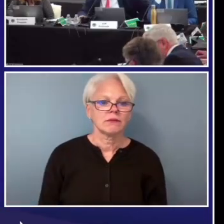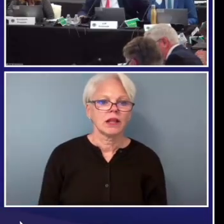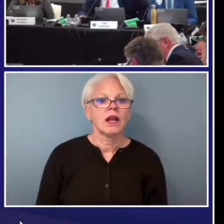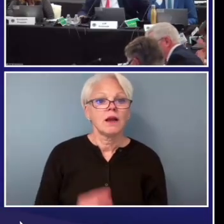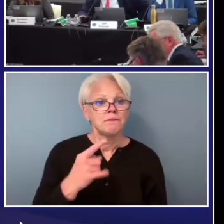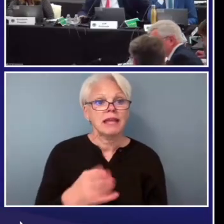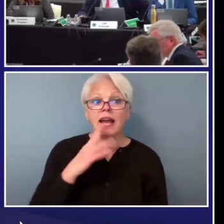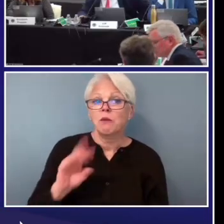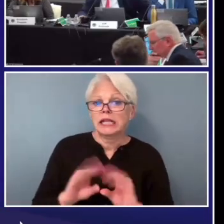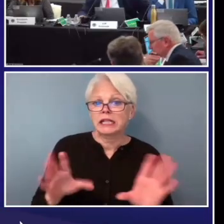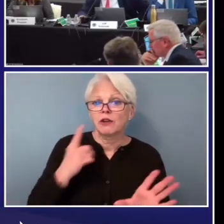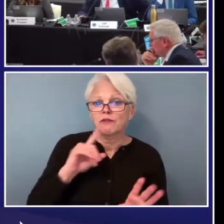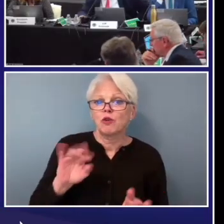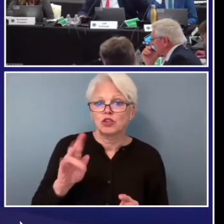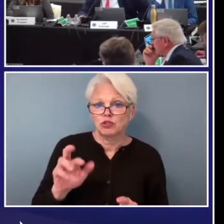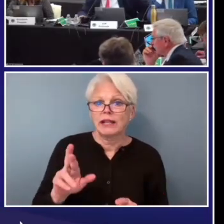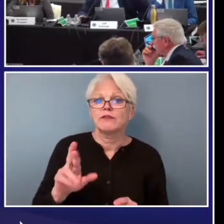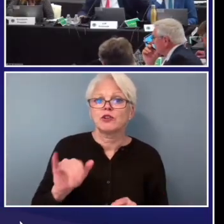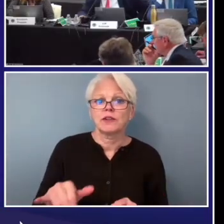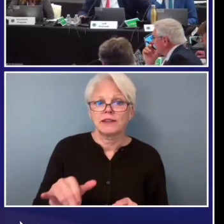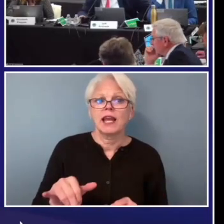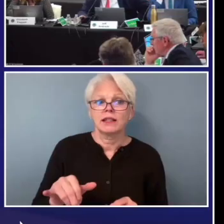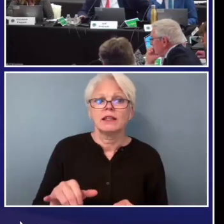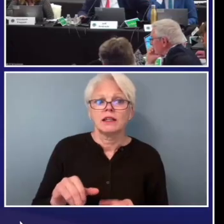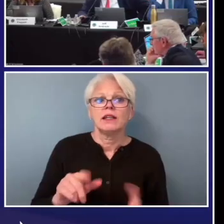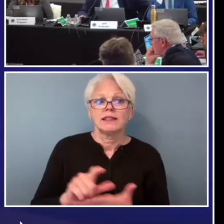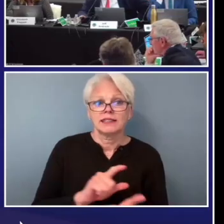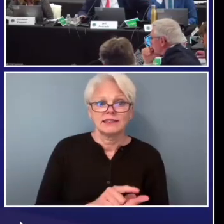that actually, um, the statute as what Jeff said, it does say me.